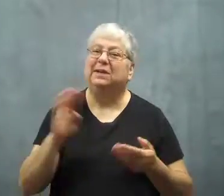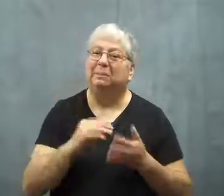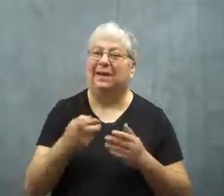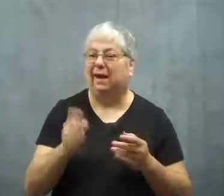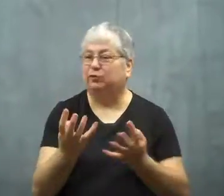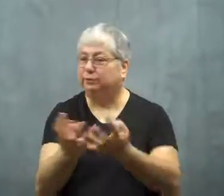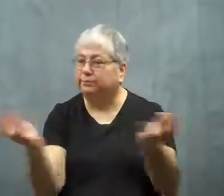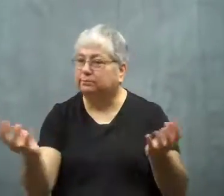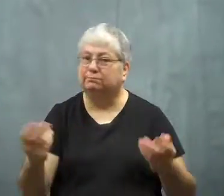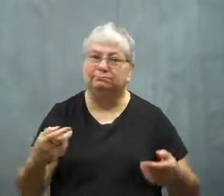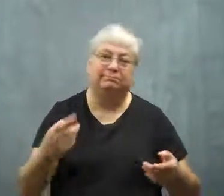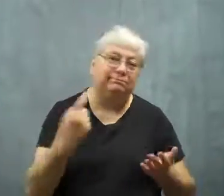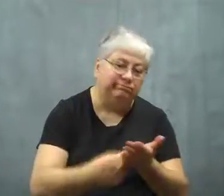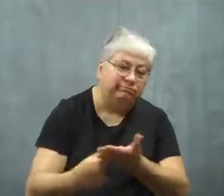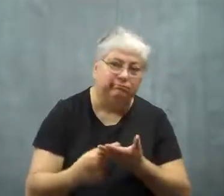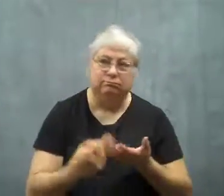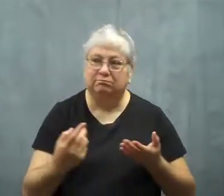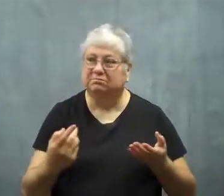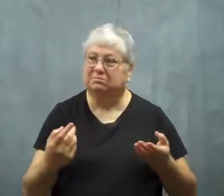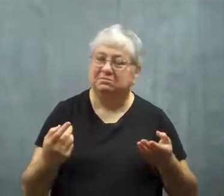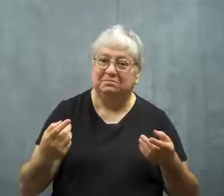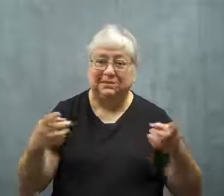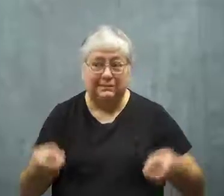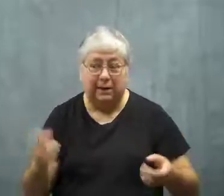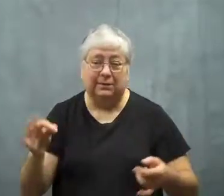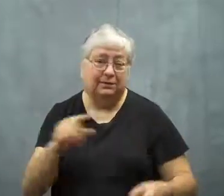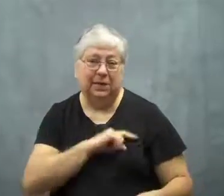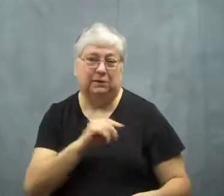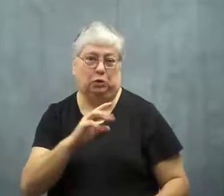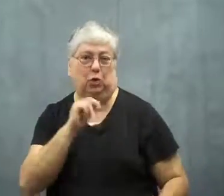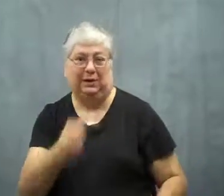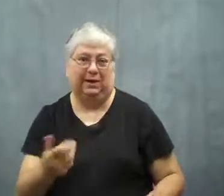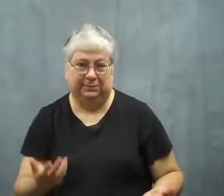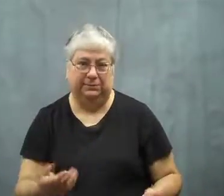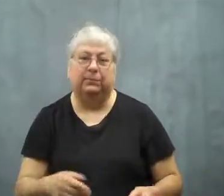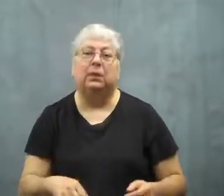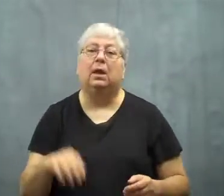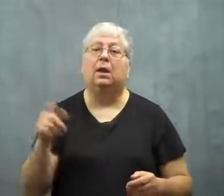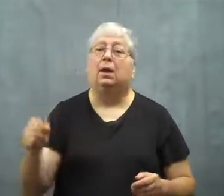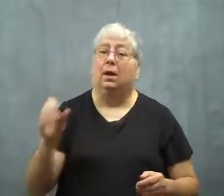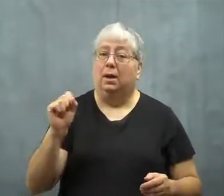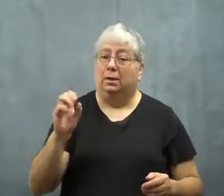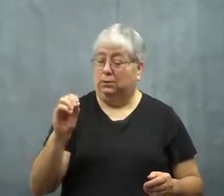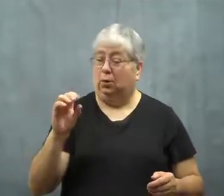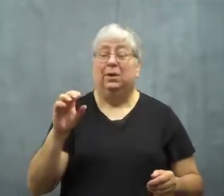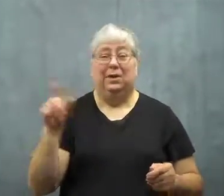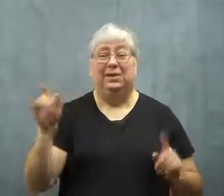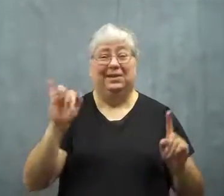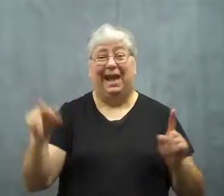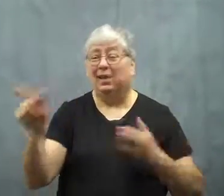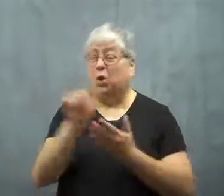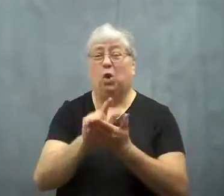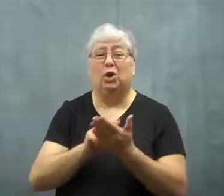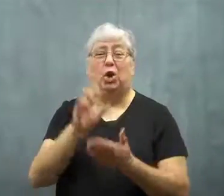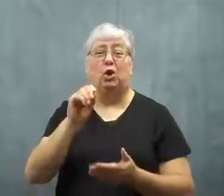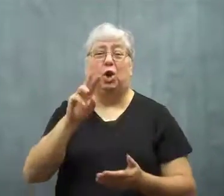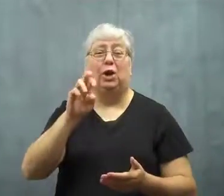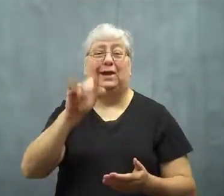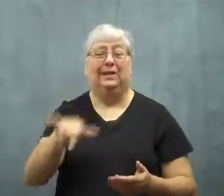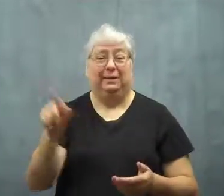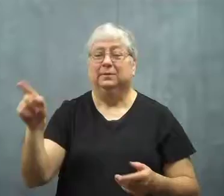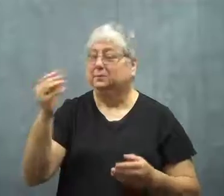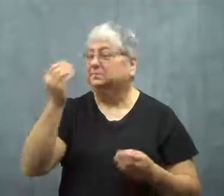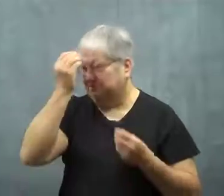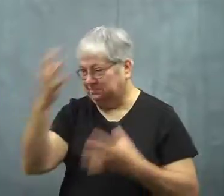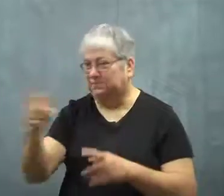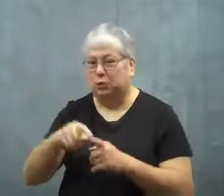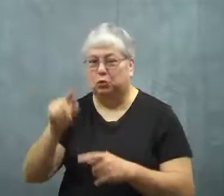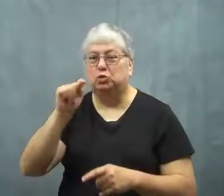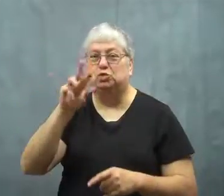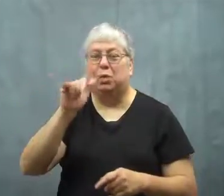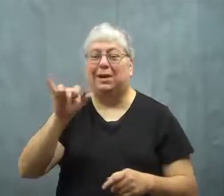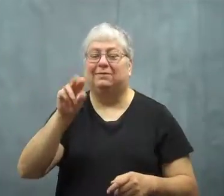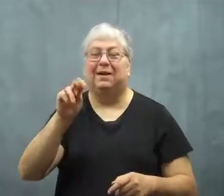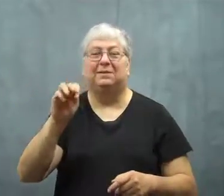This means there will be a jury trial.